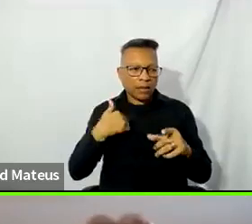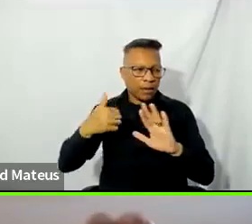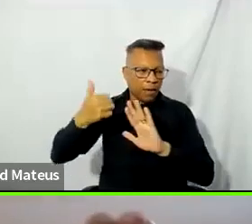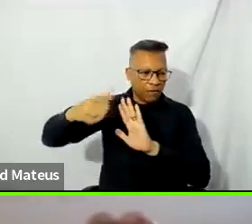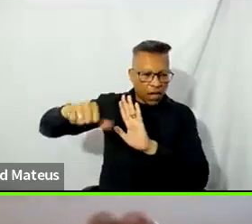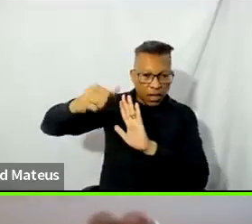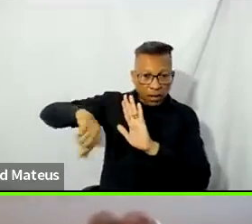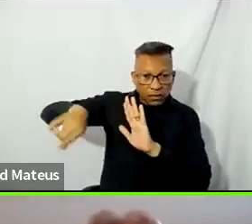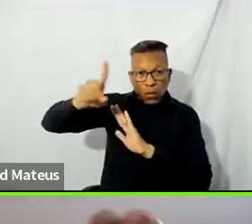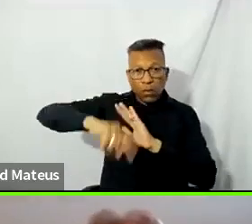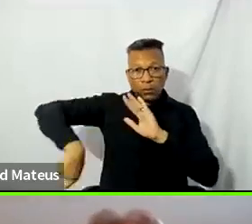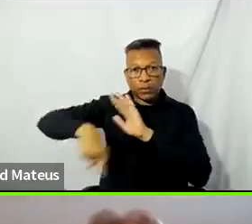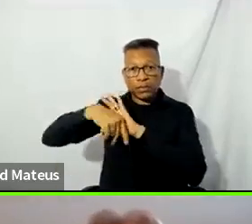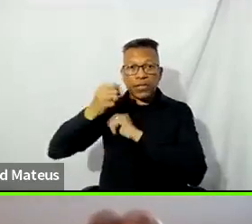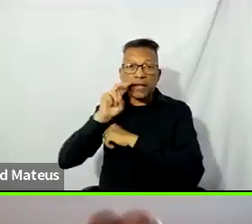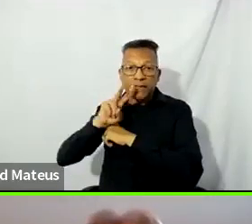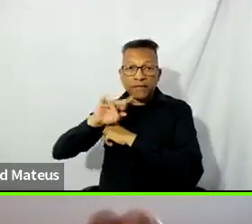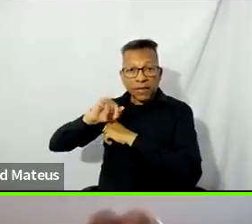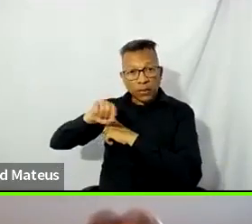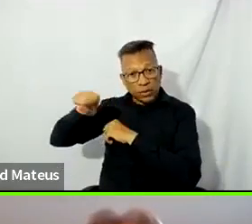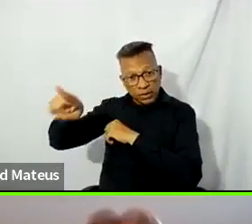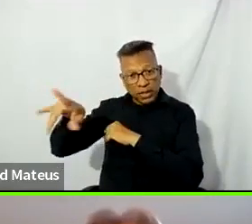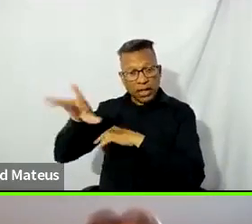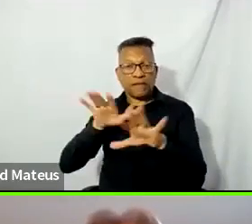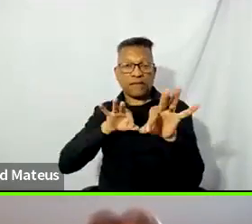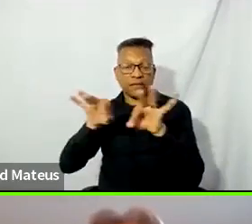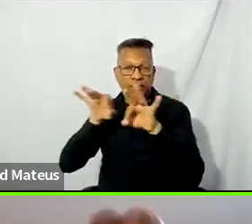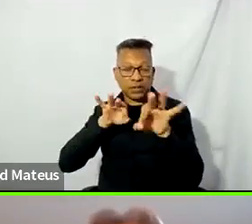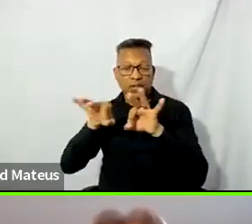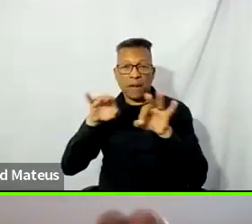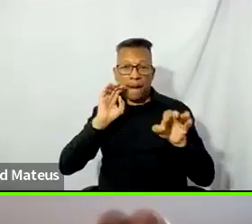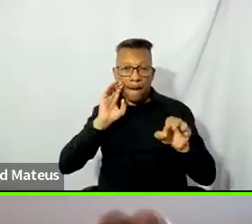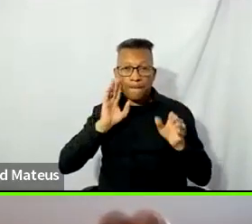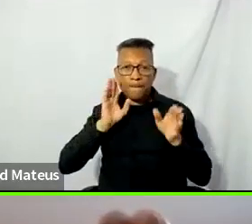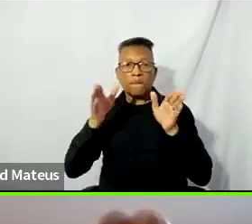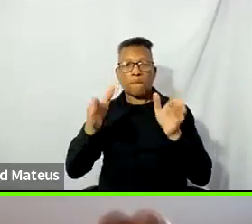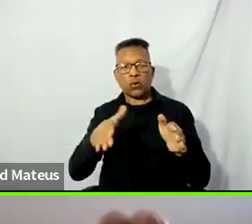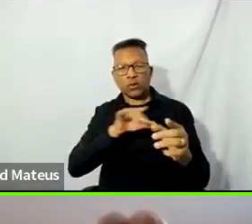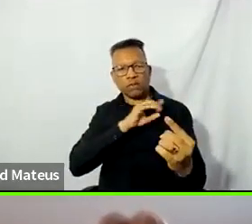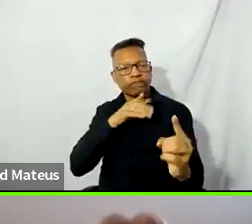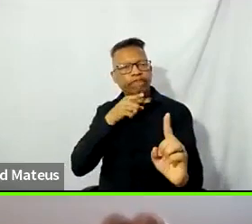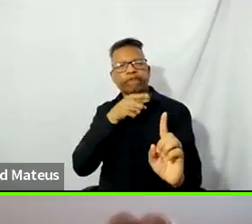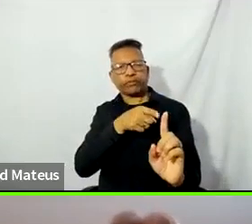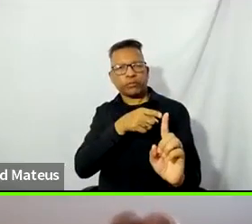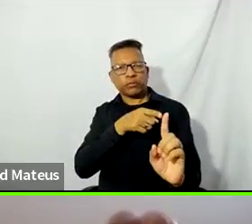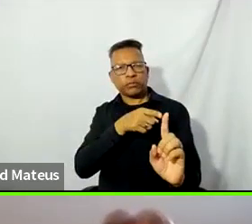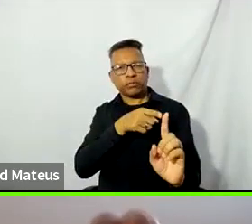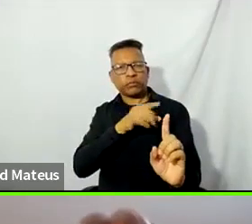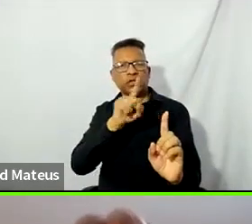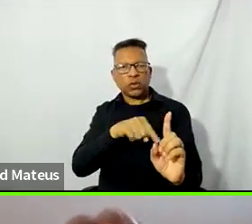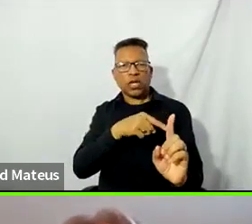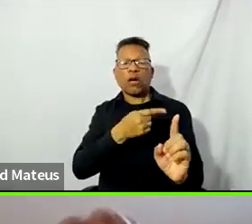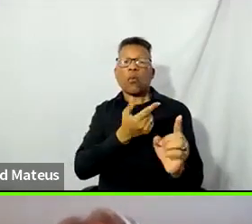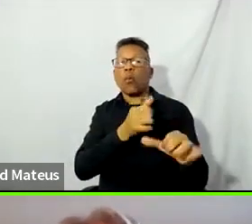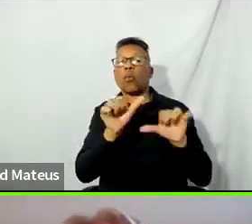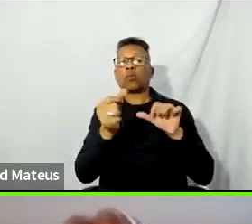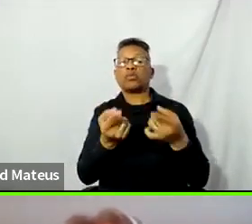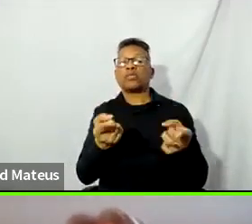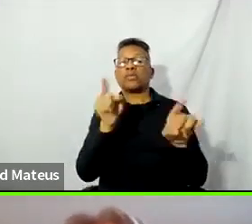examples of vigoski users actually point to exactly the opposite the opposite conclusions that he he draws he draws namely.